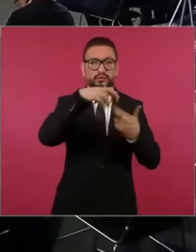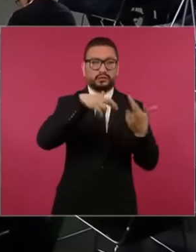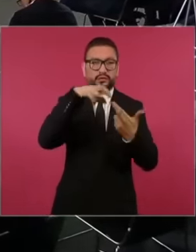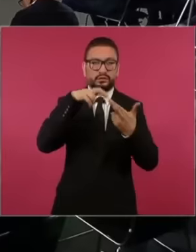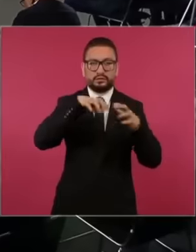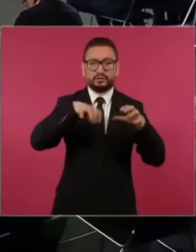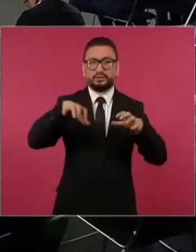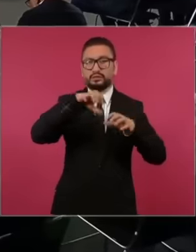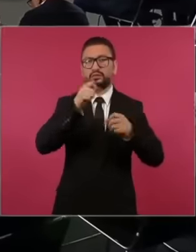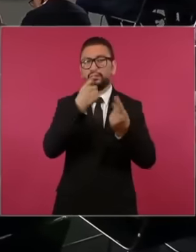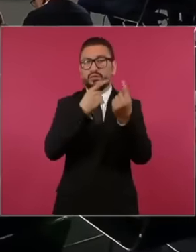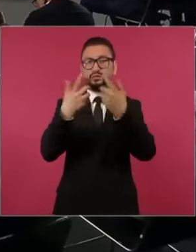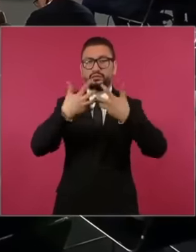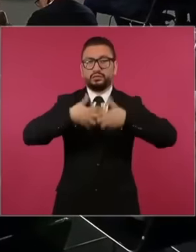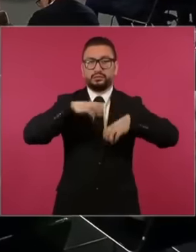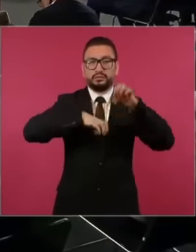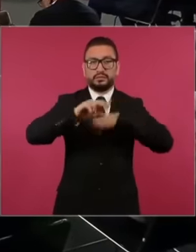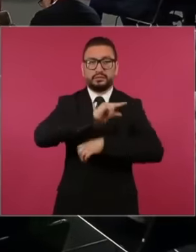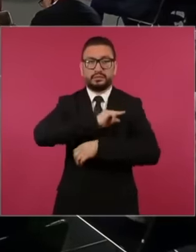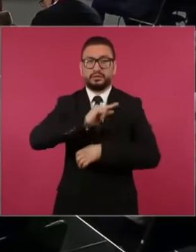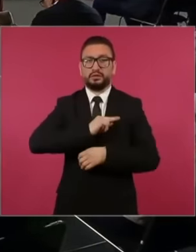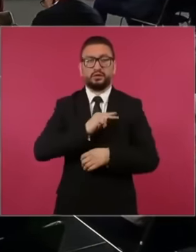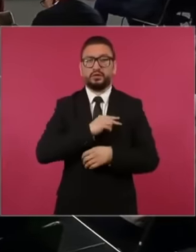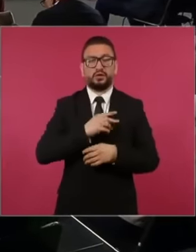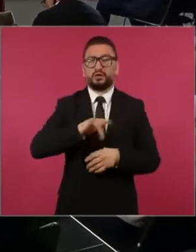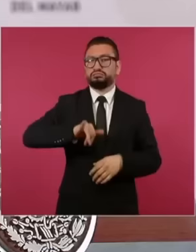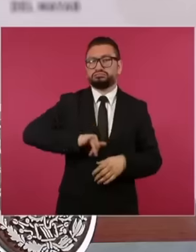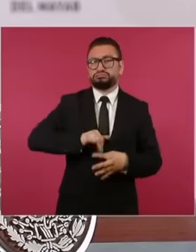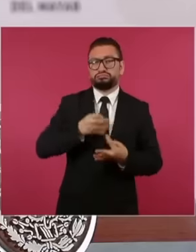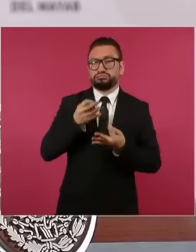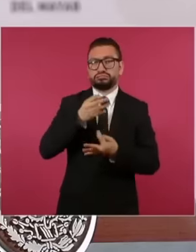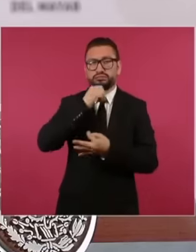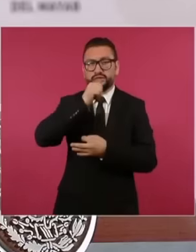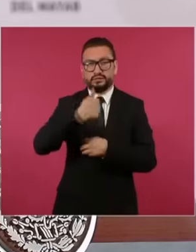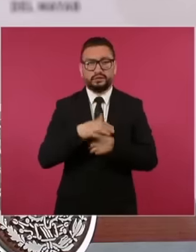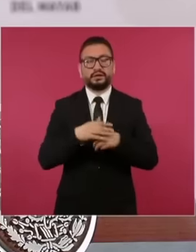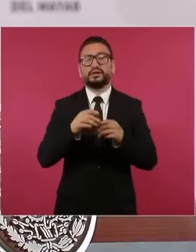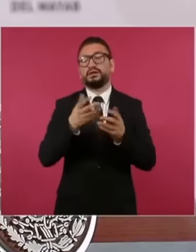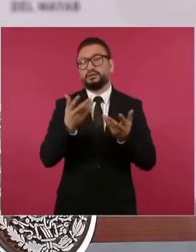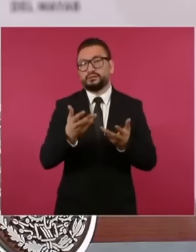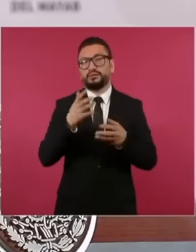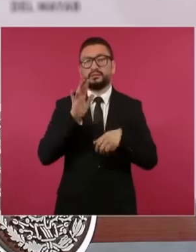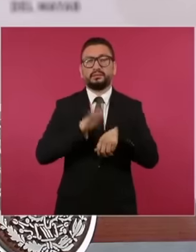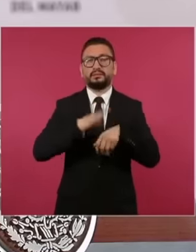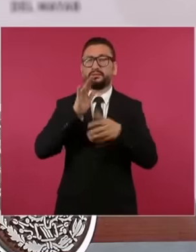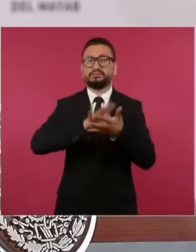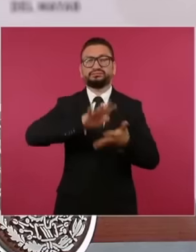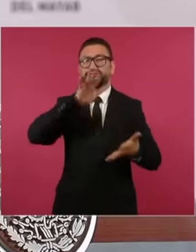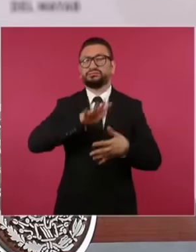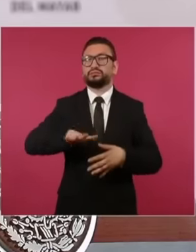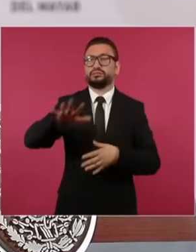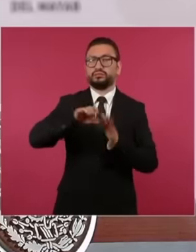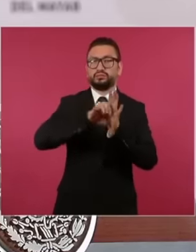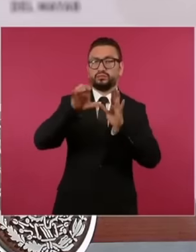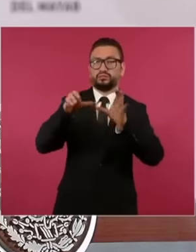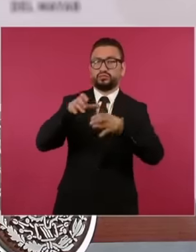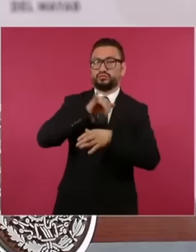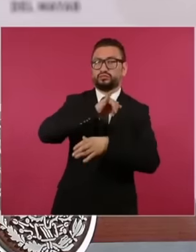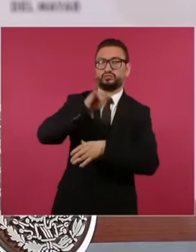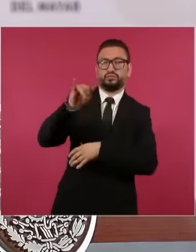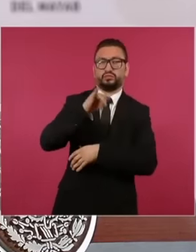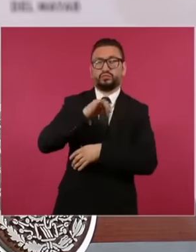private companies, that is, in most cases, the most remote communities. and poor,